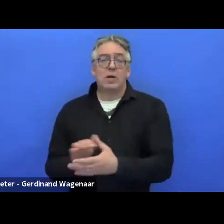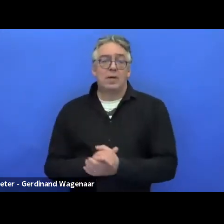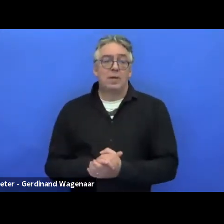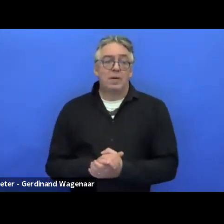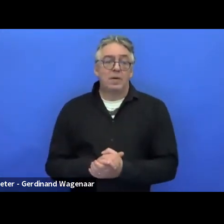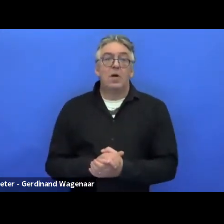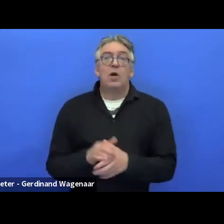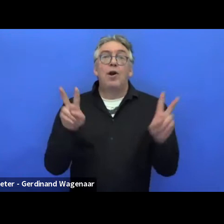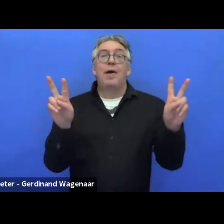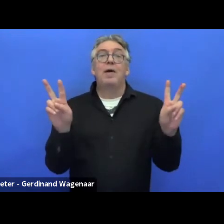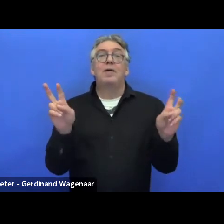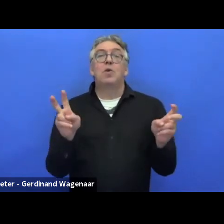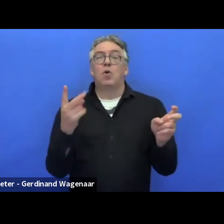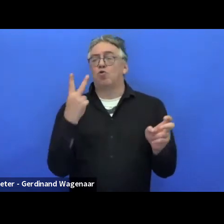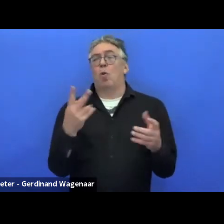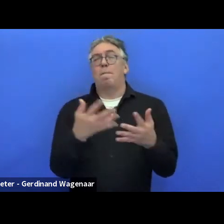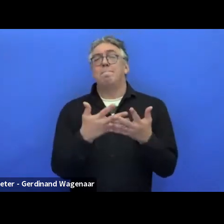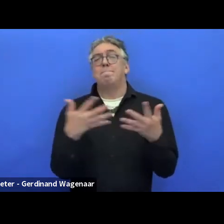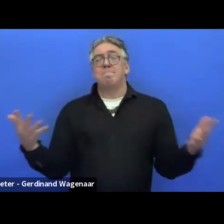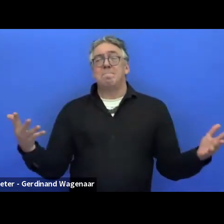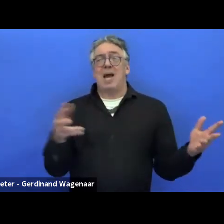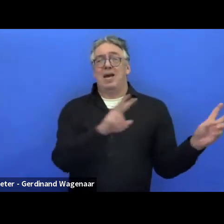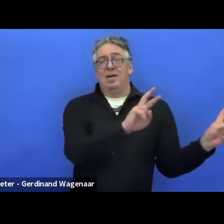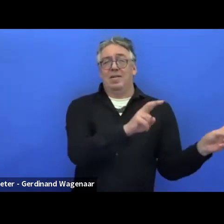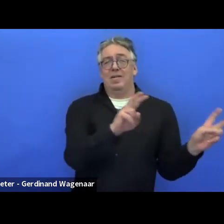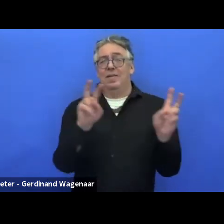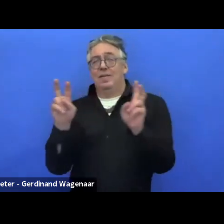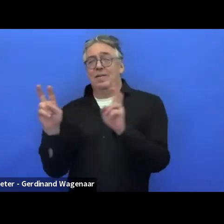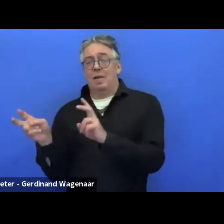and the use of EU's funds, and we've mentioned the case numbers.